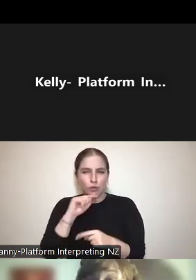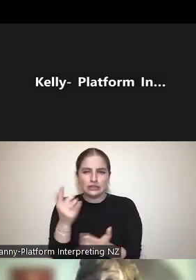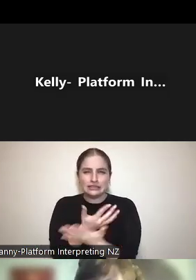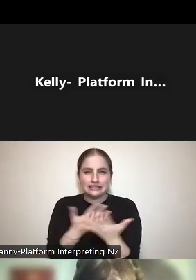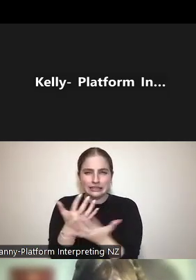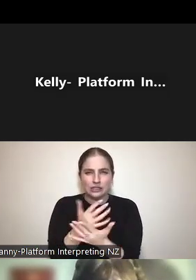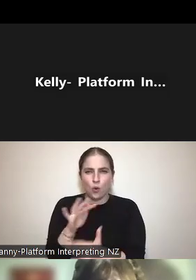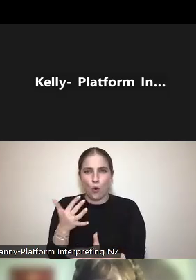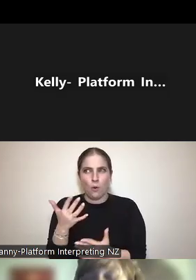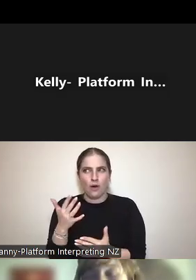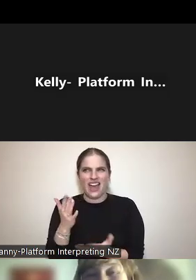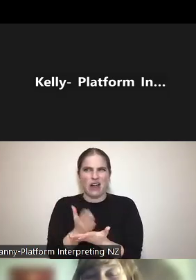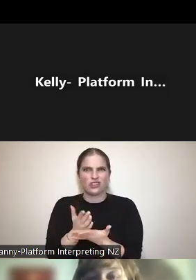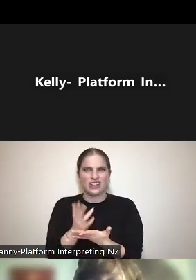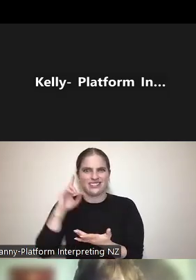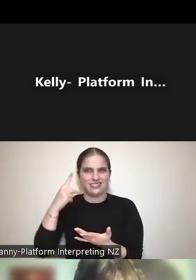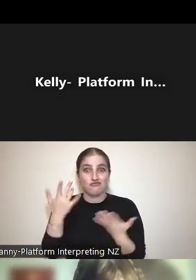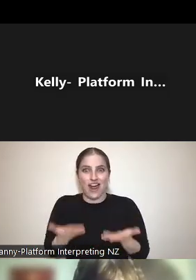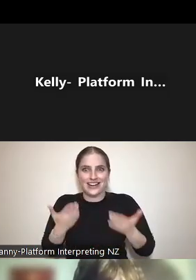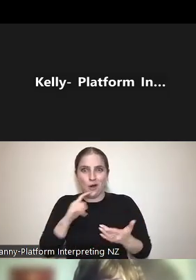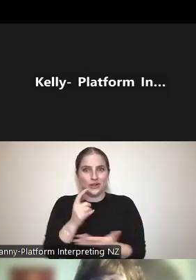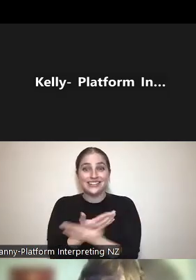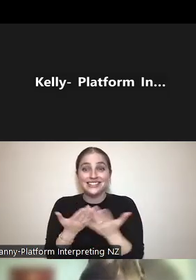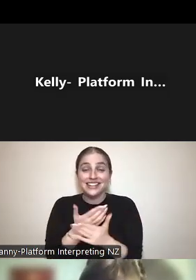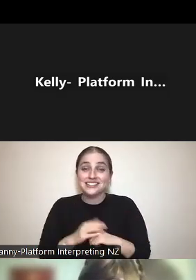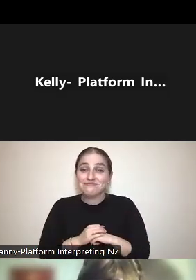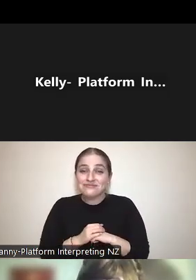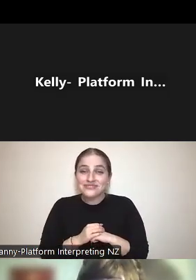maybe right now. We also have funding that supports,